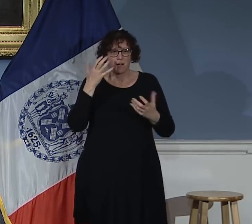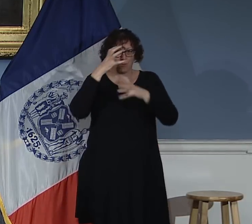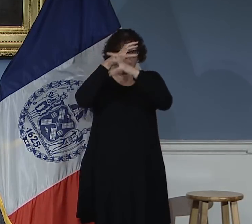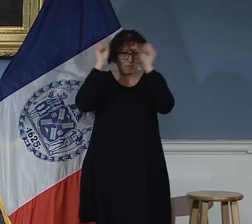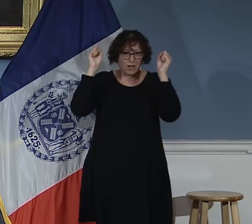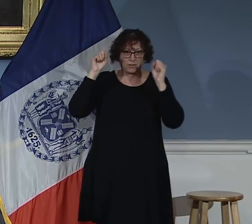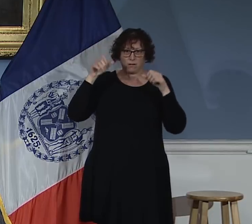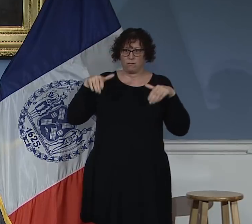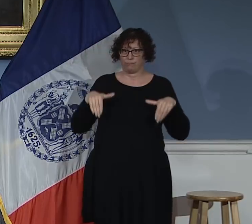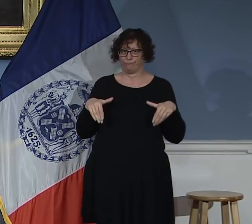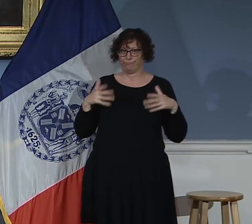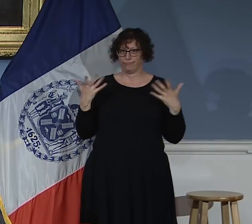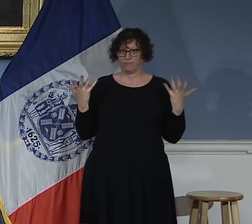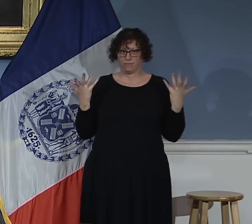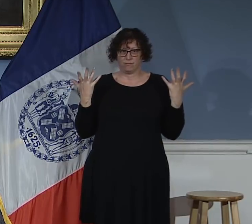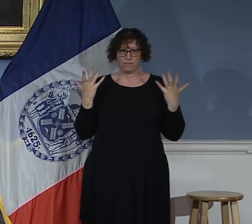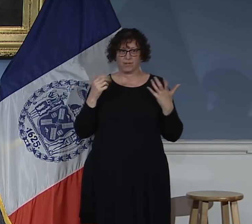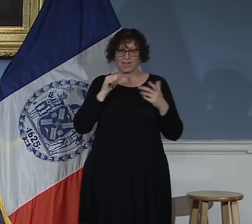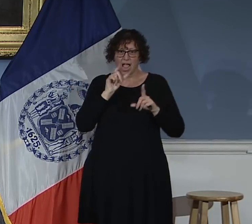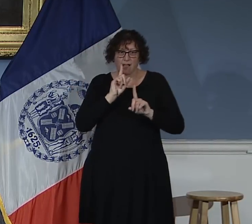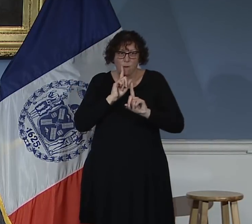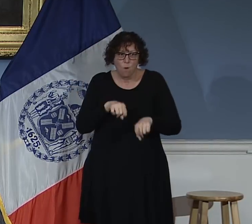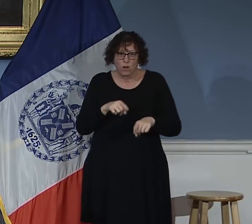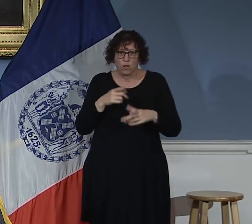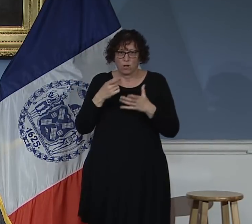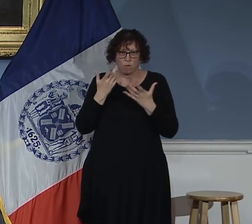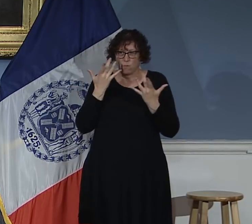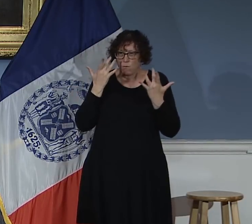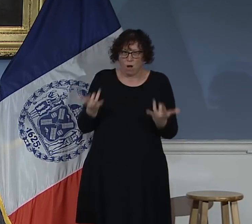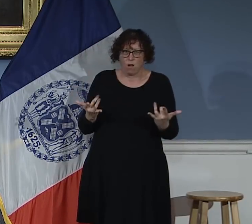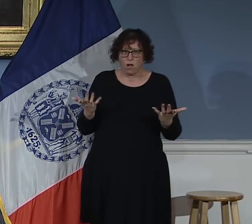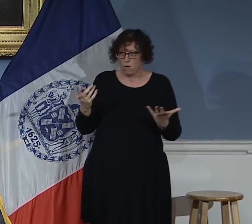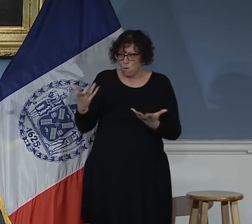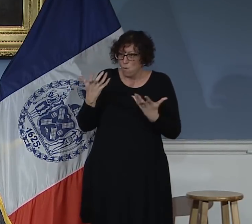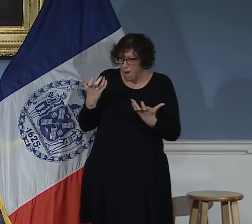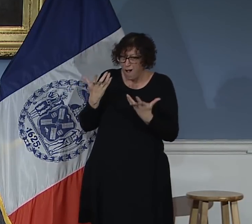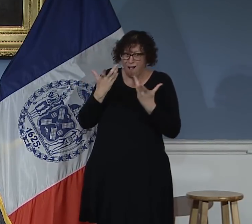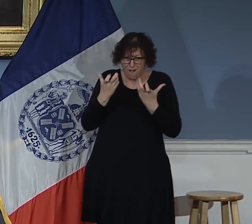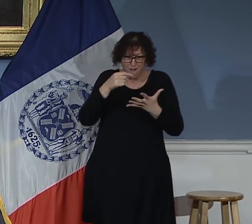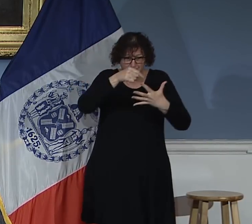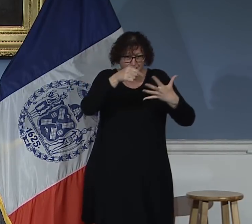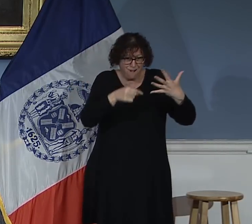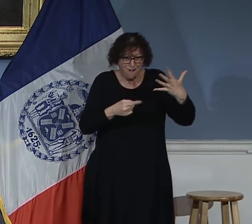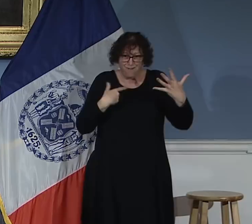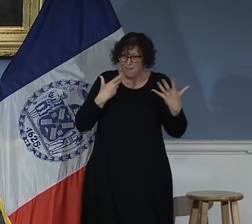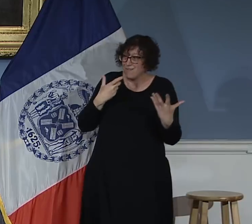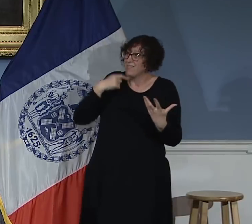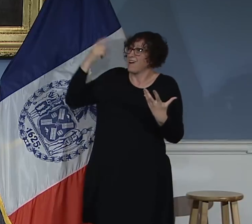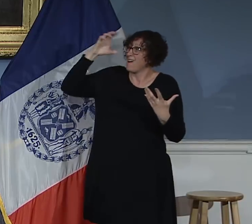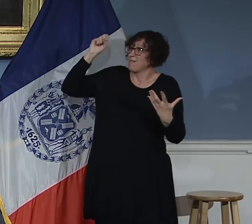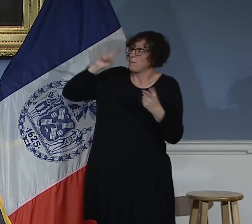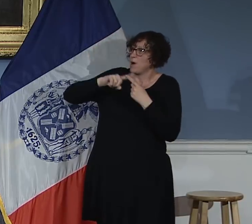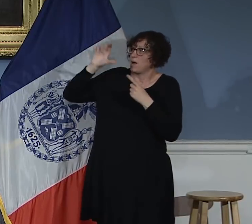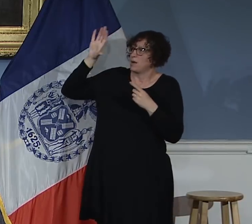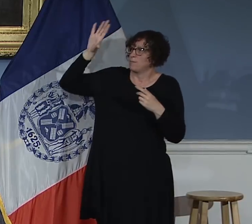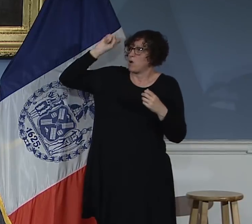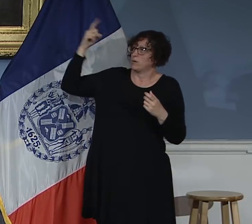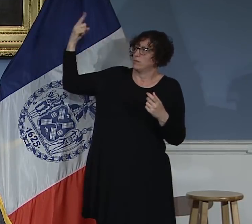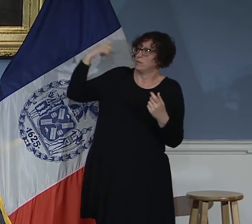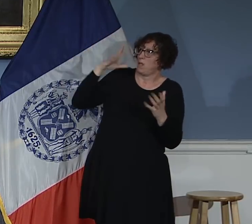THE PRESIDENT SITTING IDLY BY AND NOT ACTIVINATG THE FORCES THAT COULD HELP ?US IF HE ACTS TODAY, IFHEA CTS